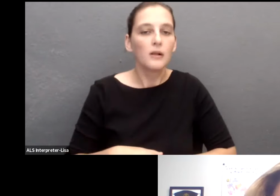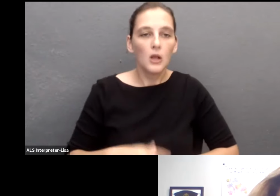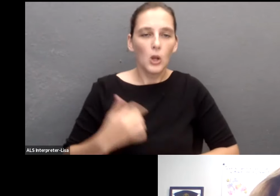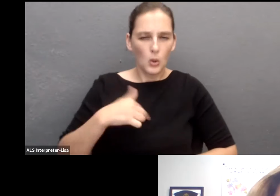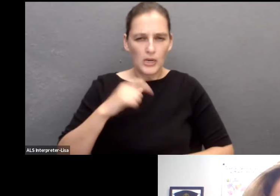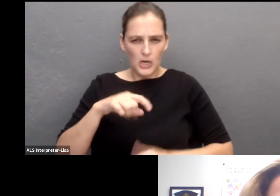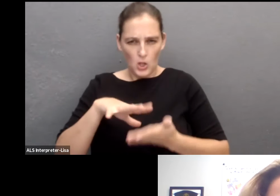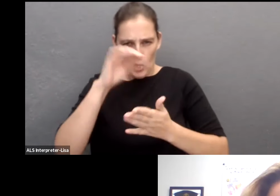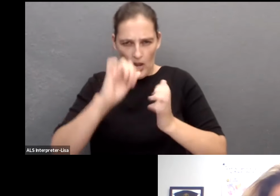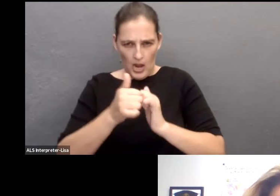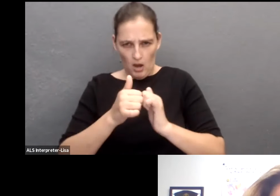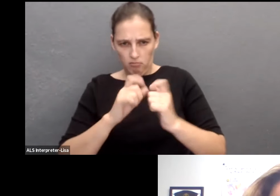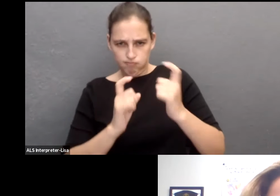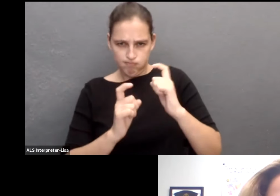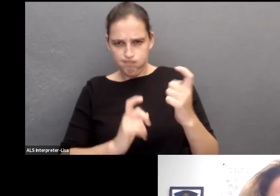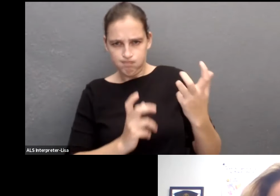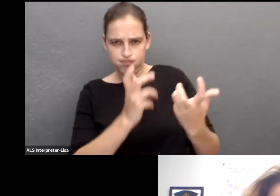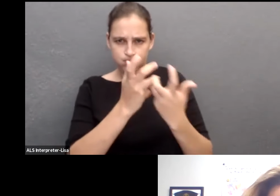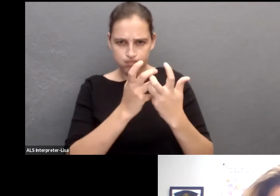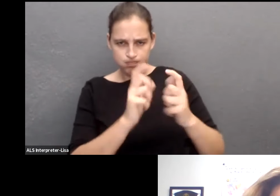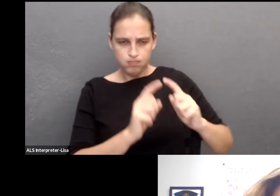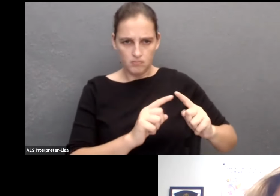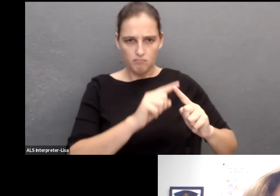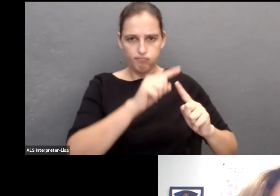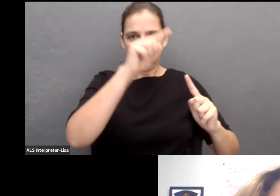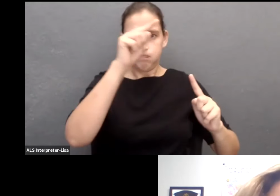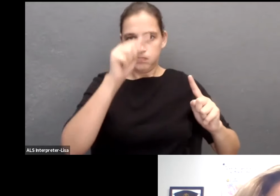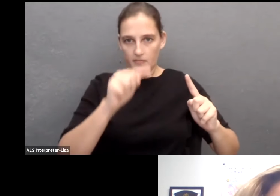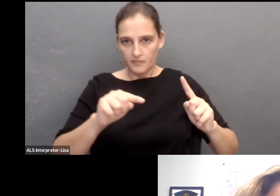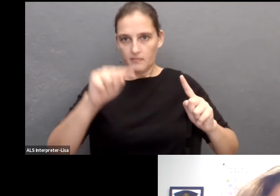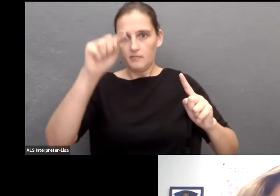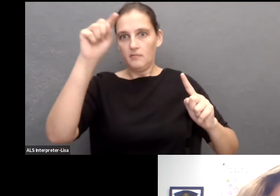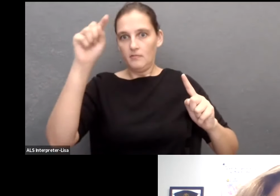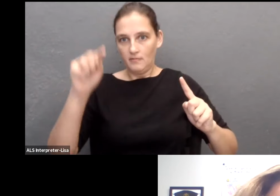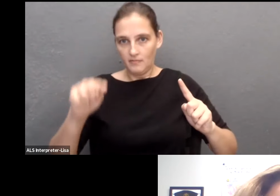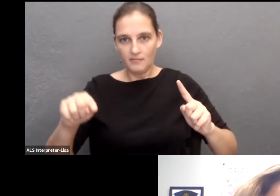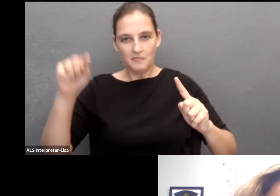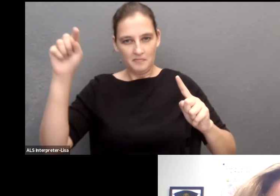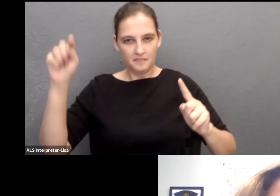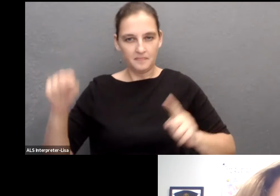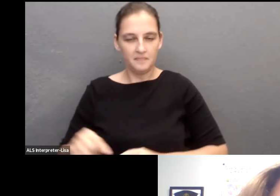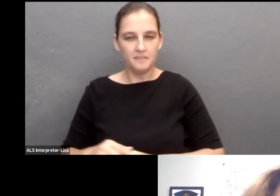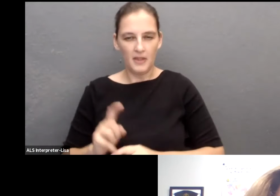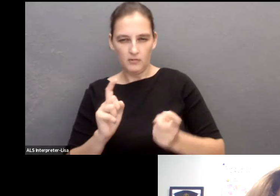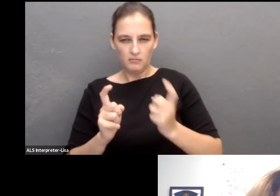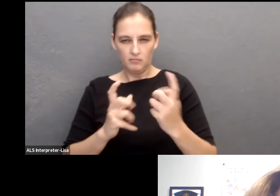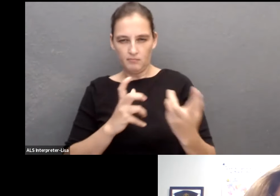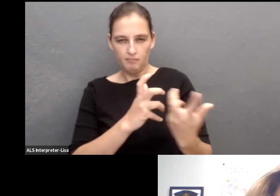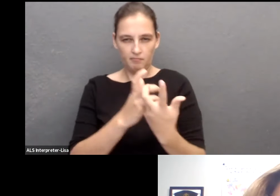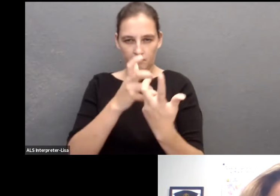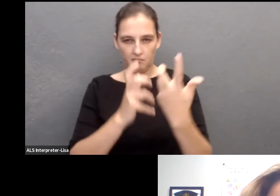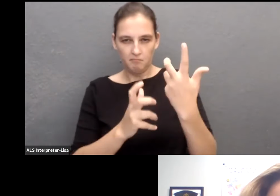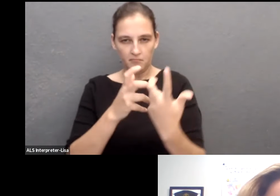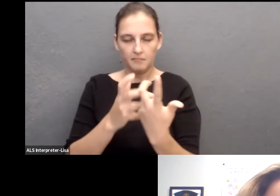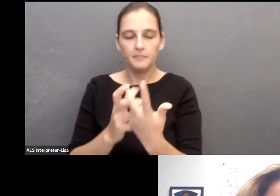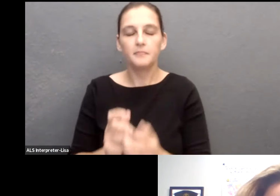those waves and the high peaks and the low valleys that I showed you earlier. And so I think we'll, we'll learn more and more from the CDC